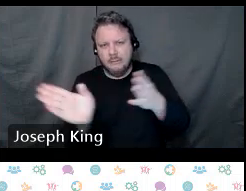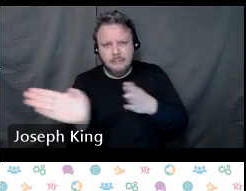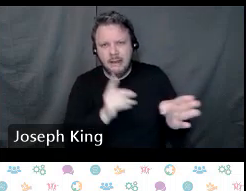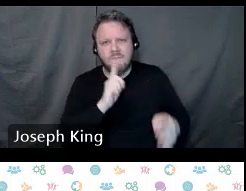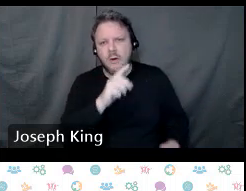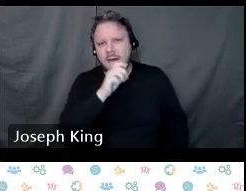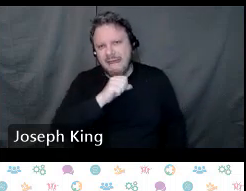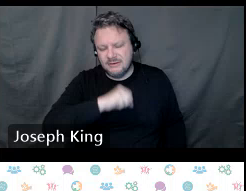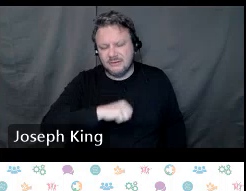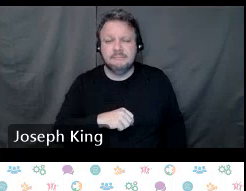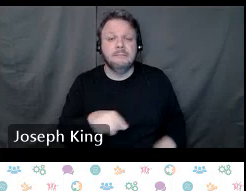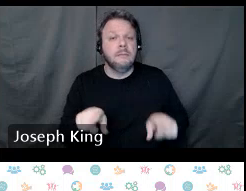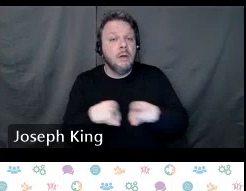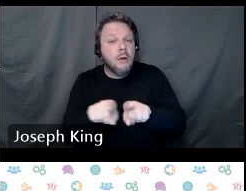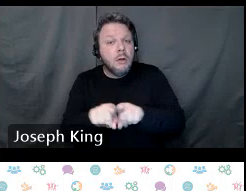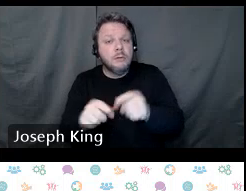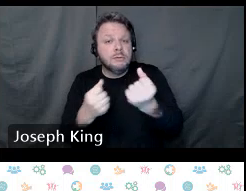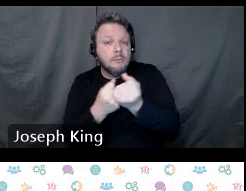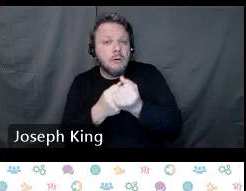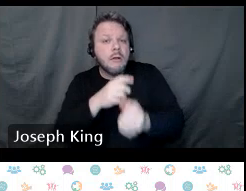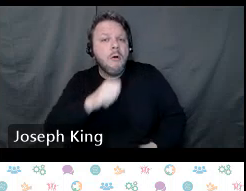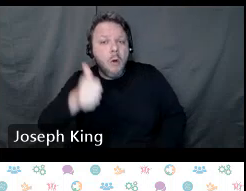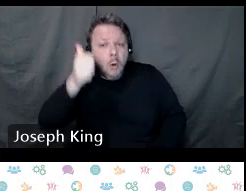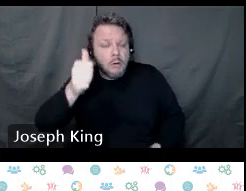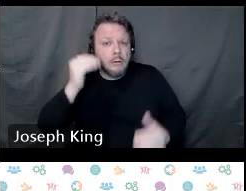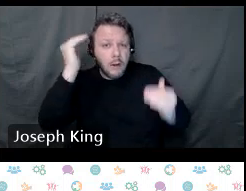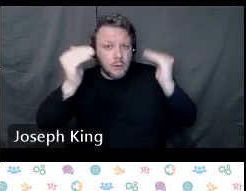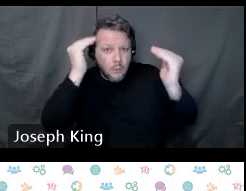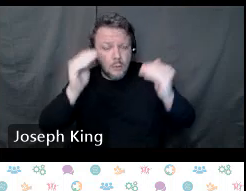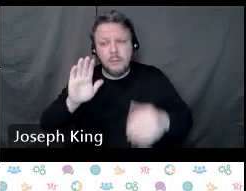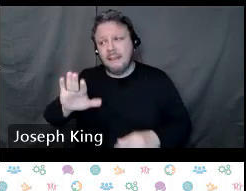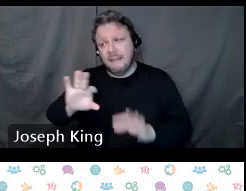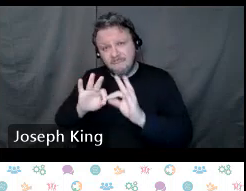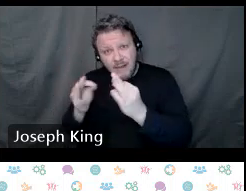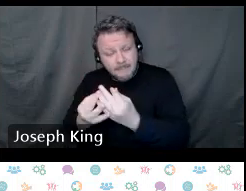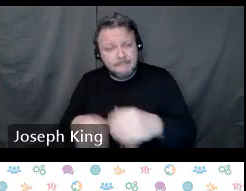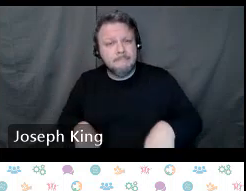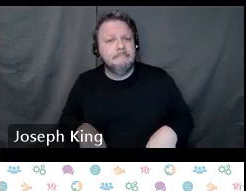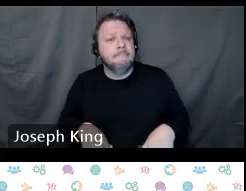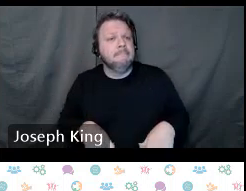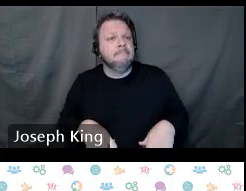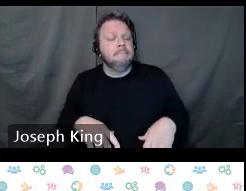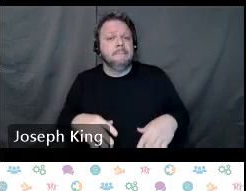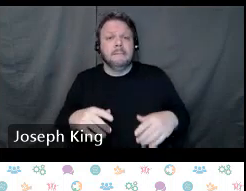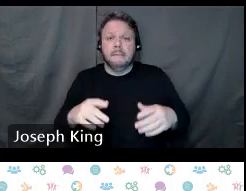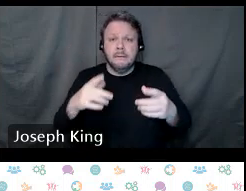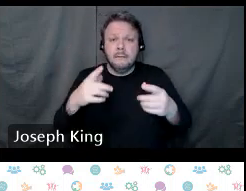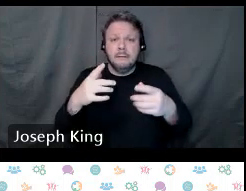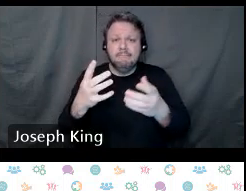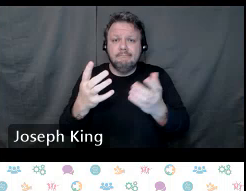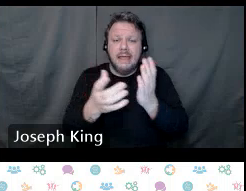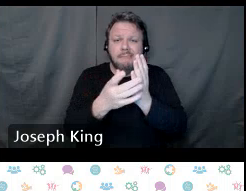Along with supporting older adults and their families, optimizing health and well-being and affording aging.